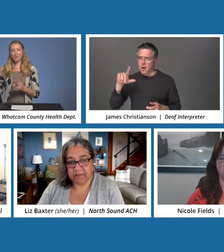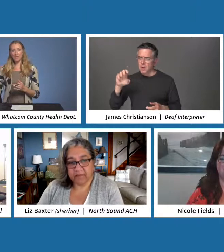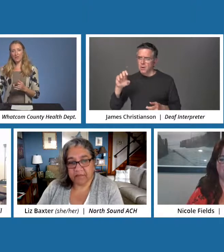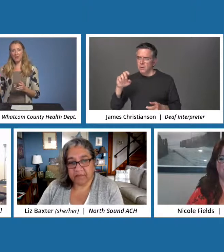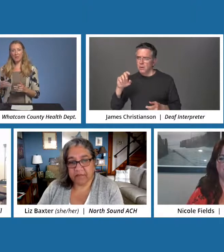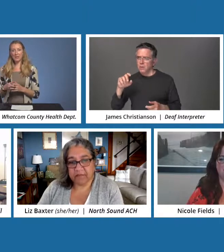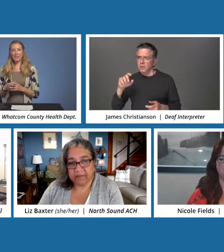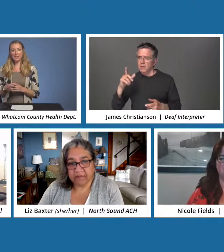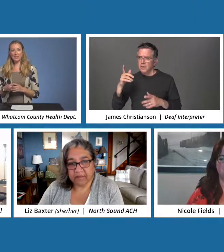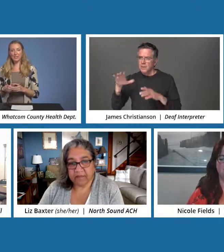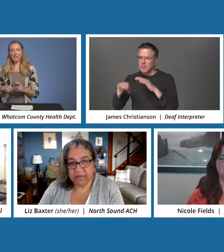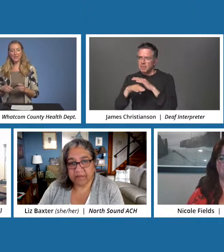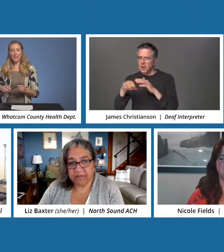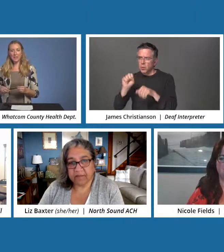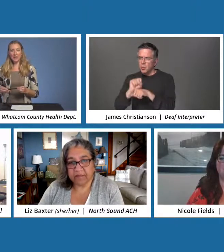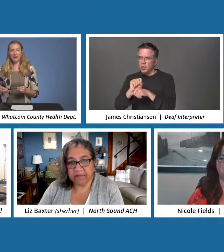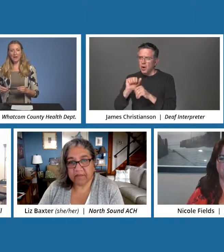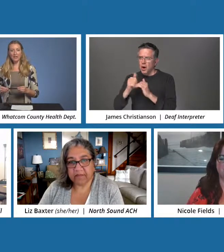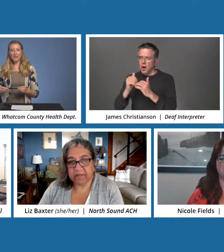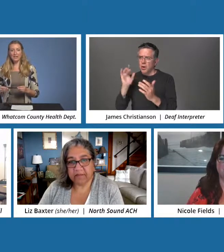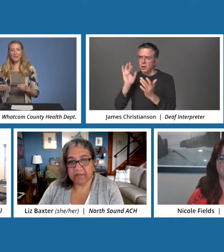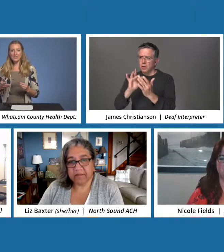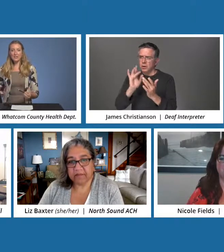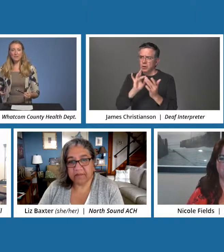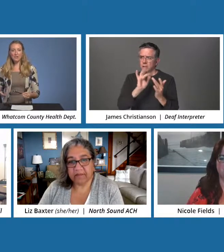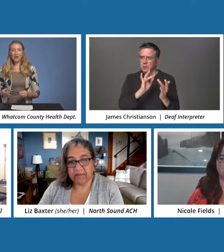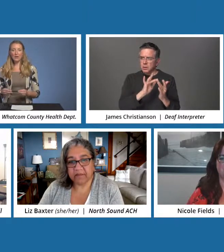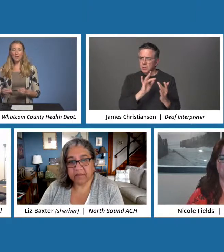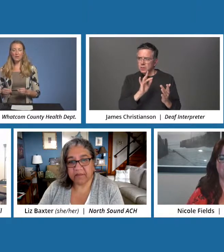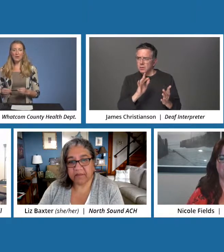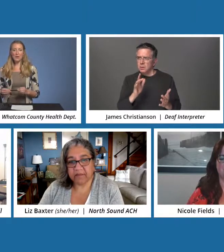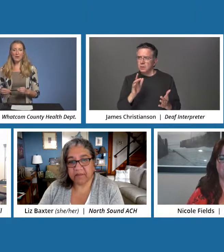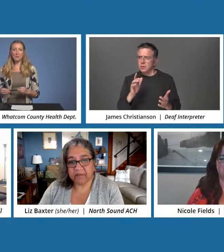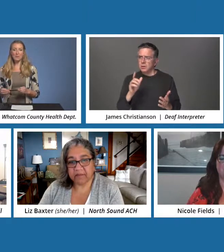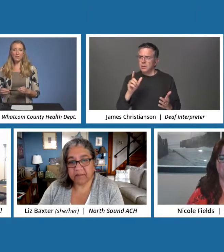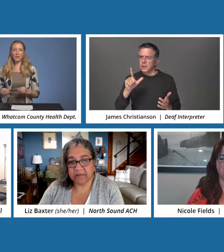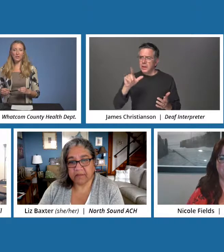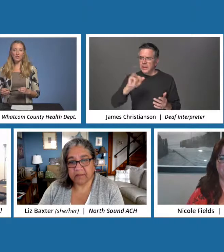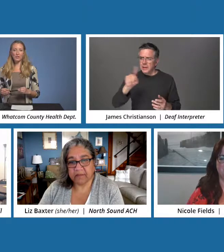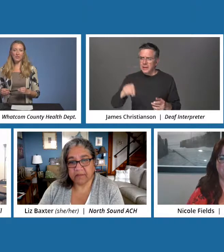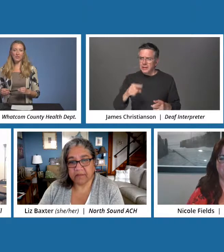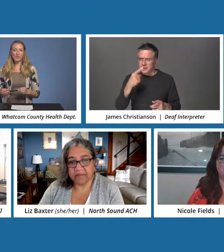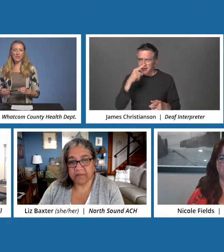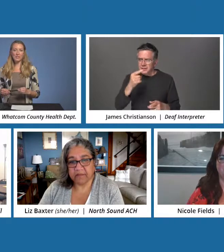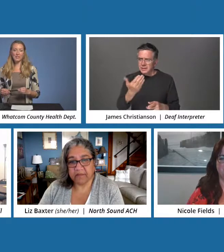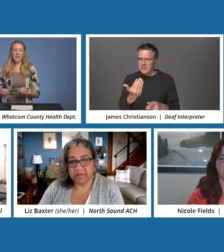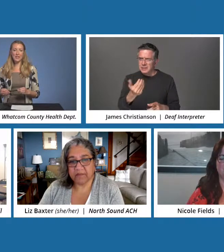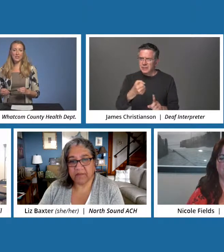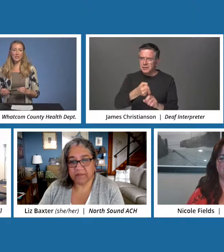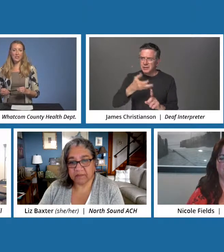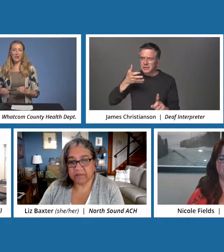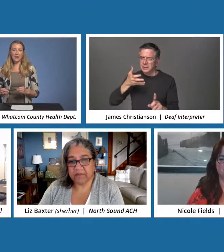to reach populations, but Liz, could you talk a little bit about the work you're doing with the ACH,